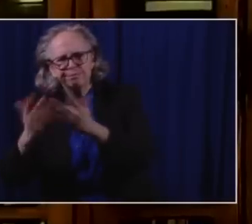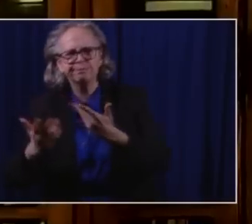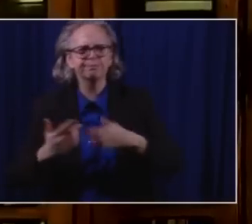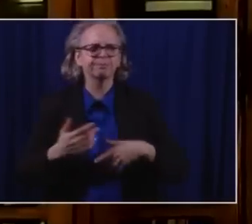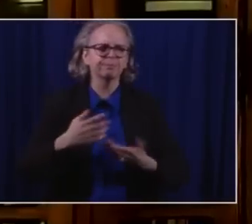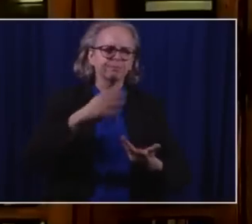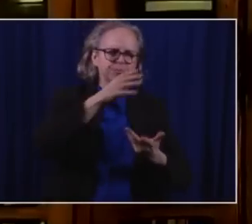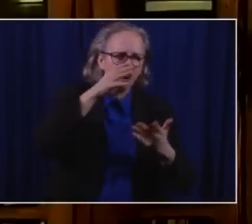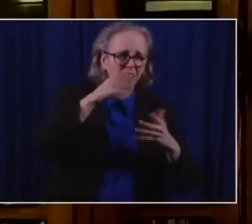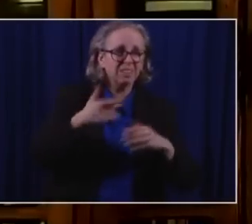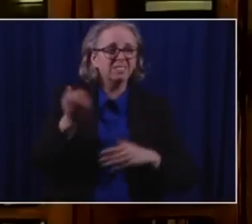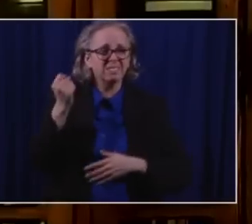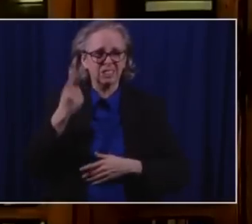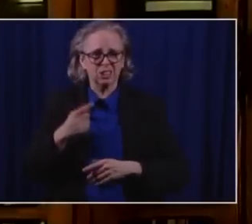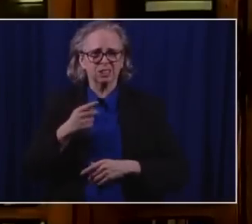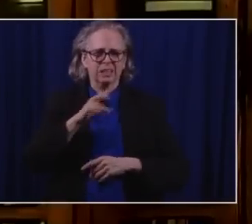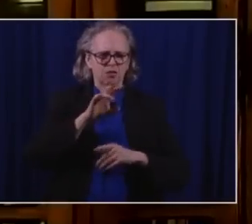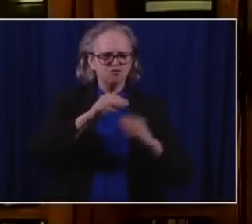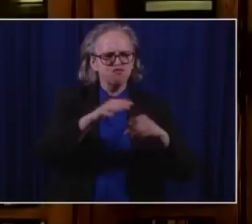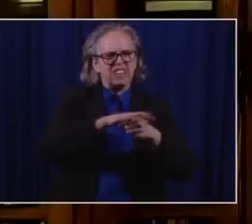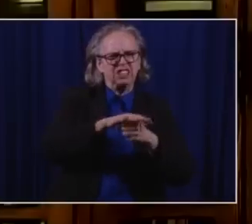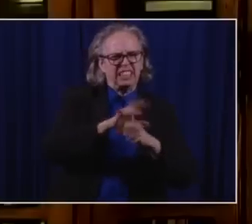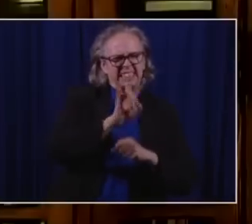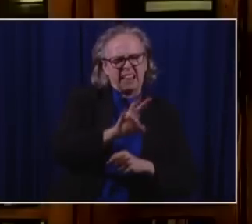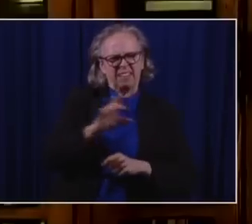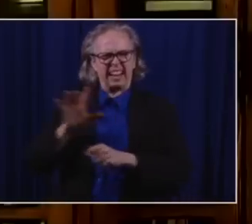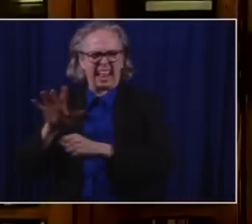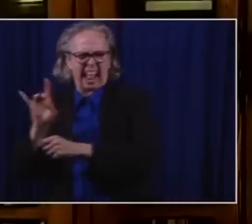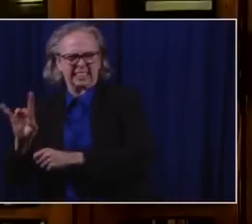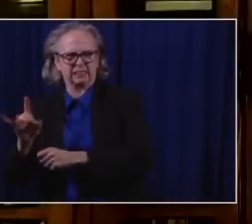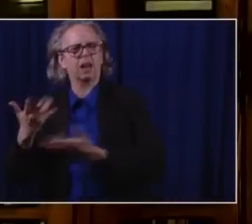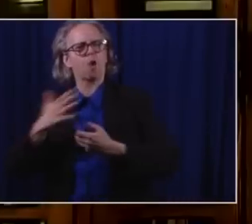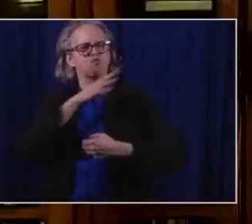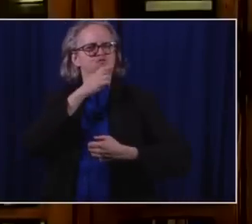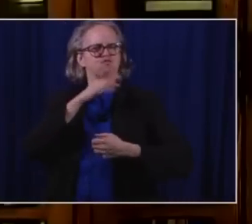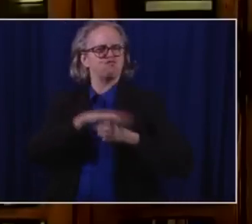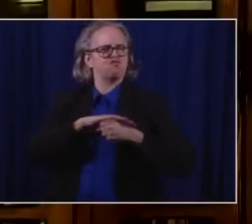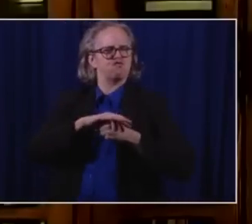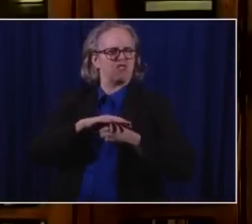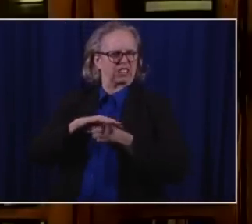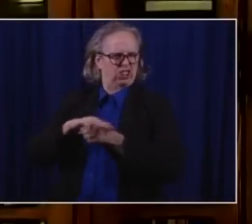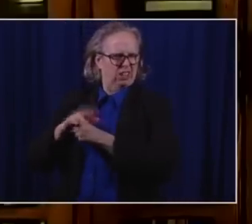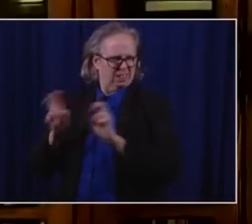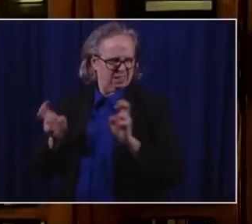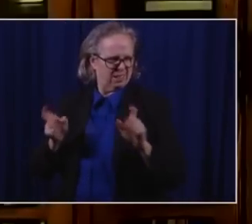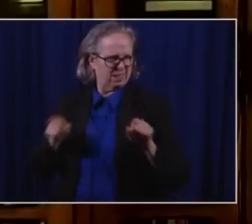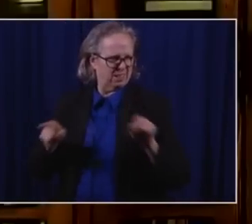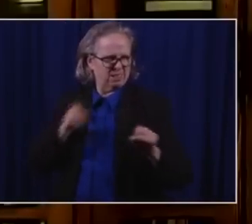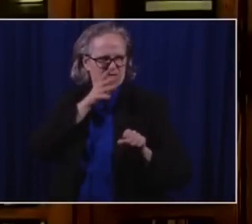is 36 counties with over 40 hospitals and Health systems. Throughout the there's the kind Metropolitan area in the region for more than a lot of rural